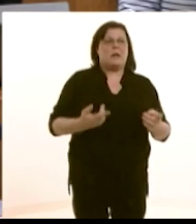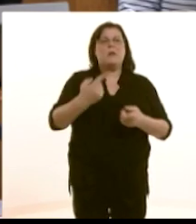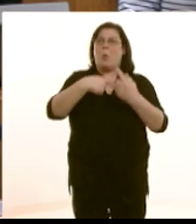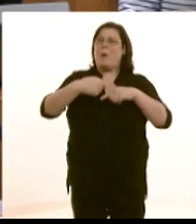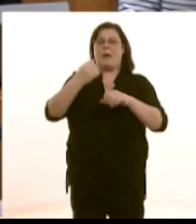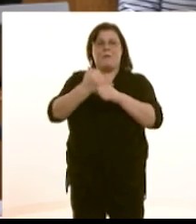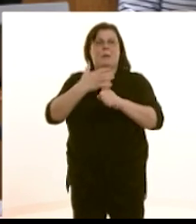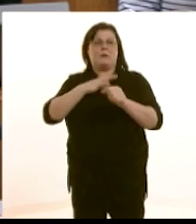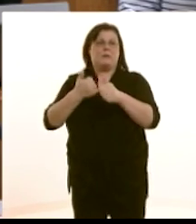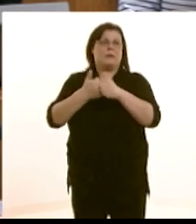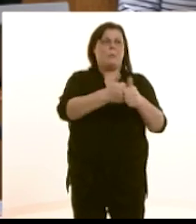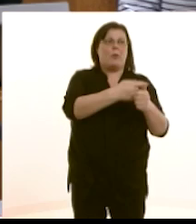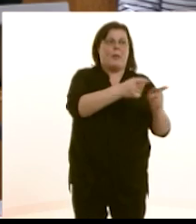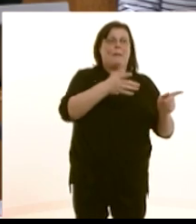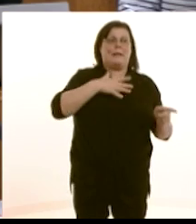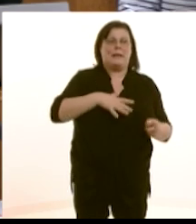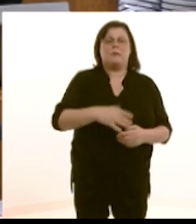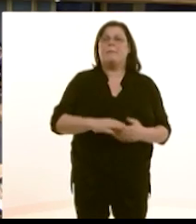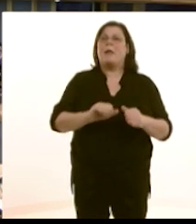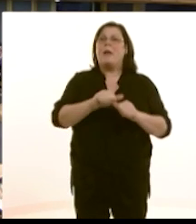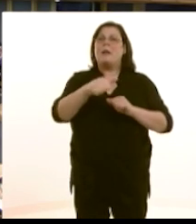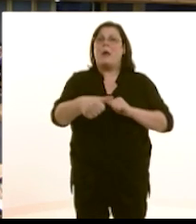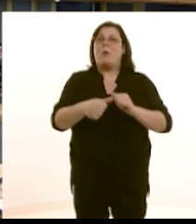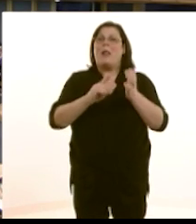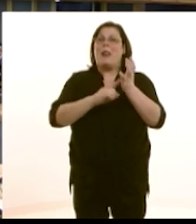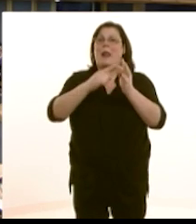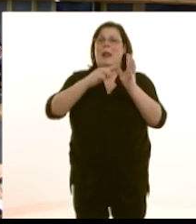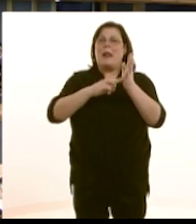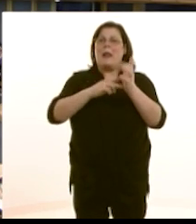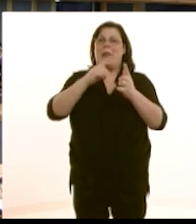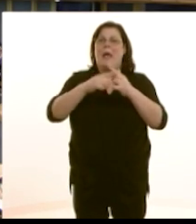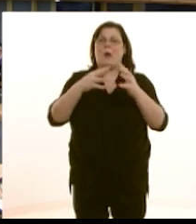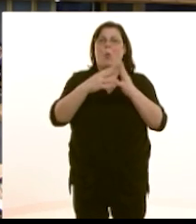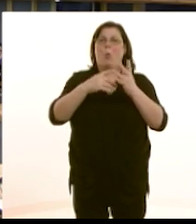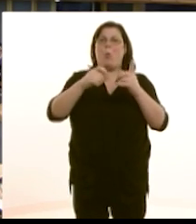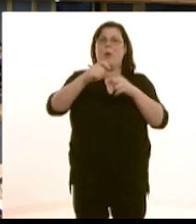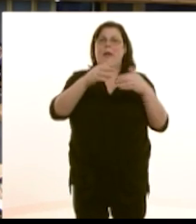Y Llywydd / The Presiding Officer: Now we move to the leader of Plaid Cymru, Leanne Wood. Leanne Wood: Diolch, Lywydd. Weíll return